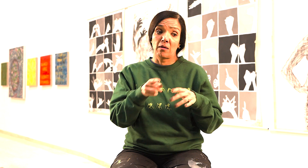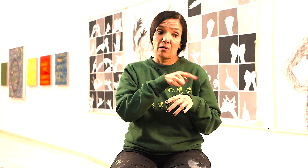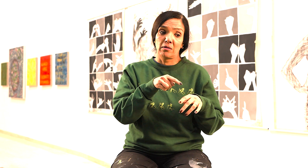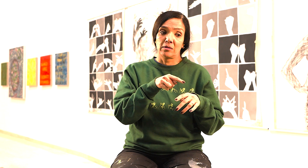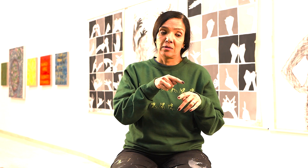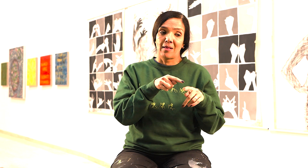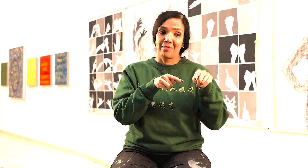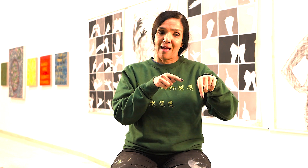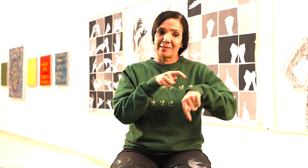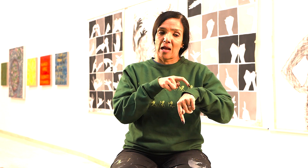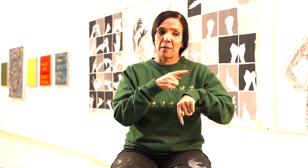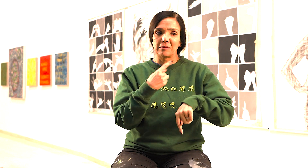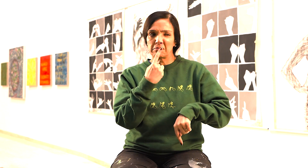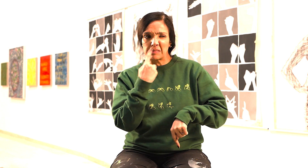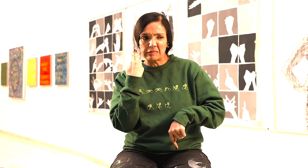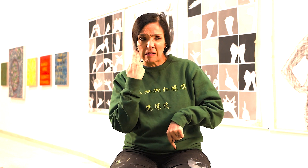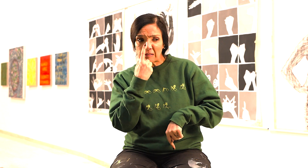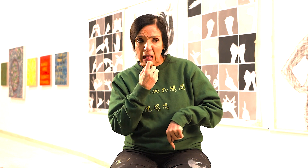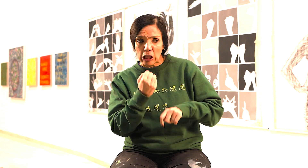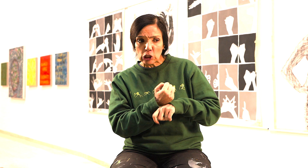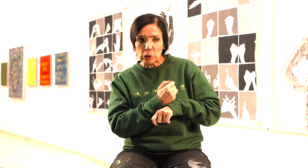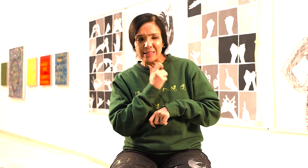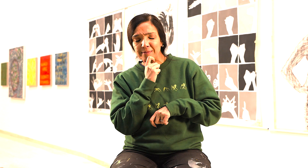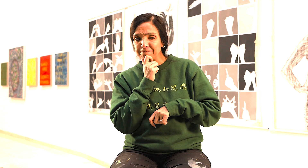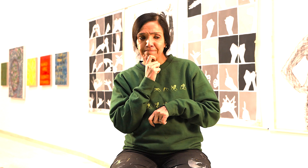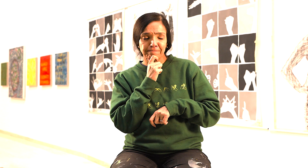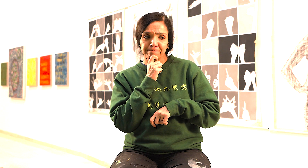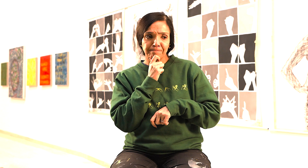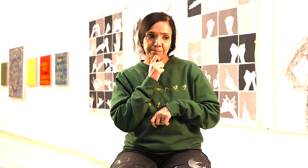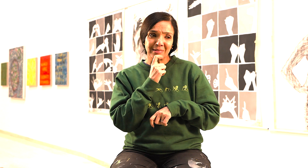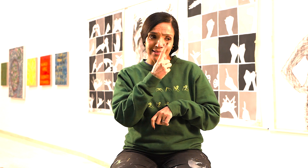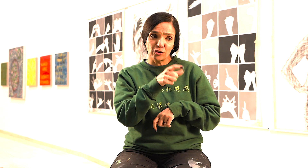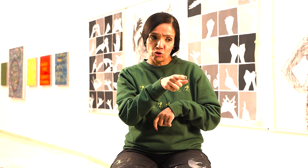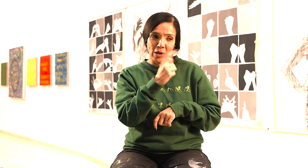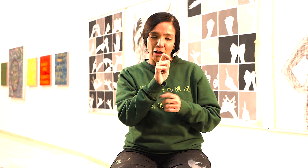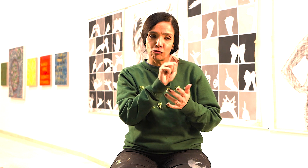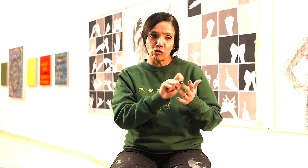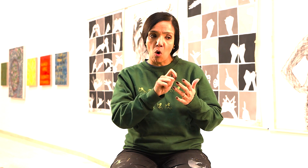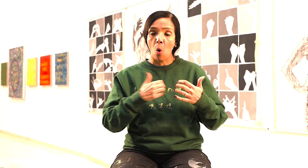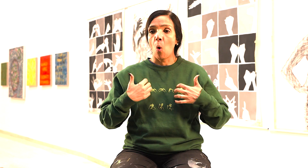I noticed that a lot of people at that time were wondering whether Deaf people could actually do anything.